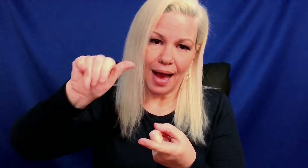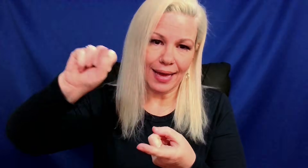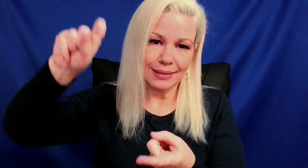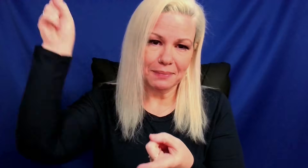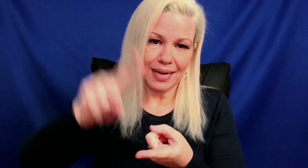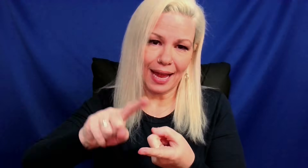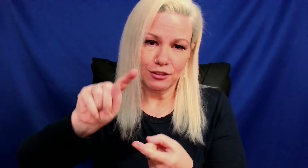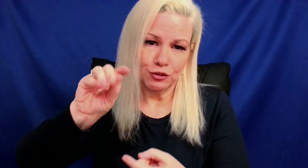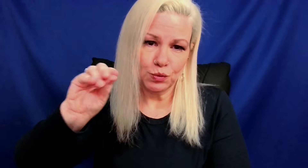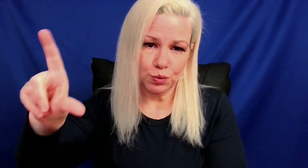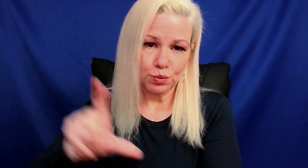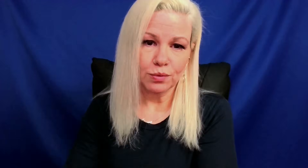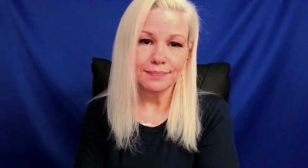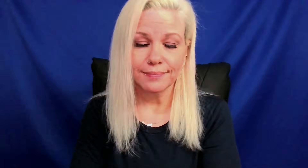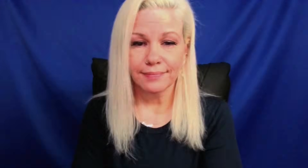mitigation tool.